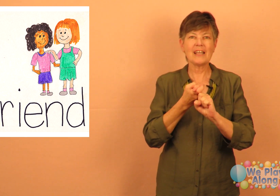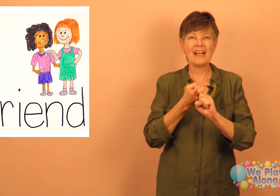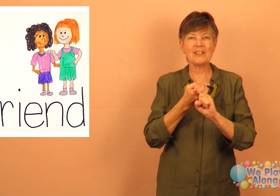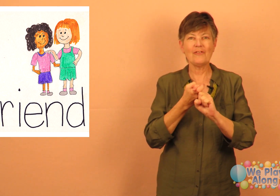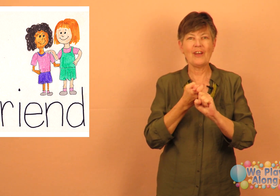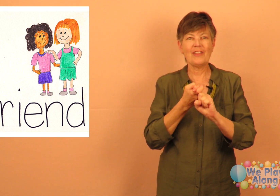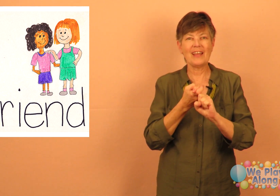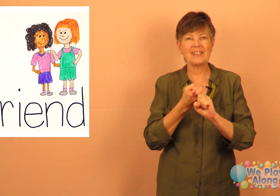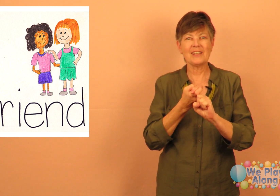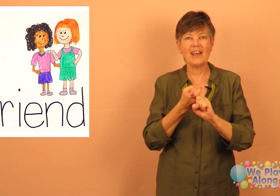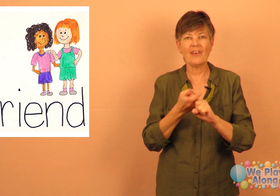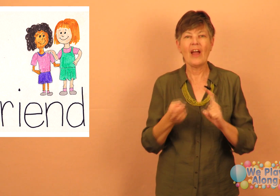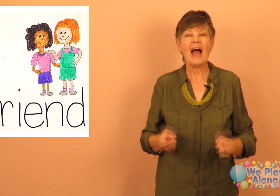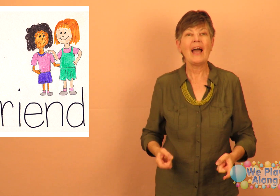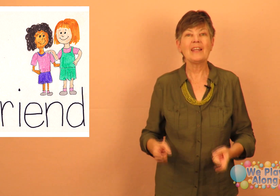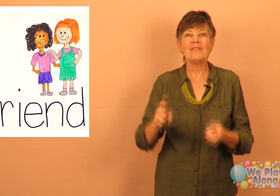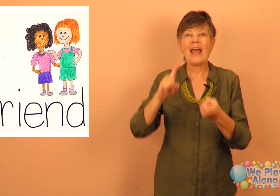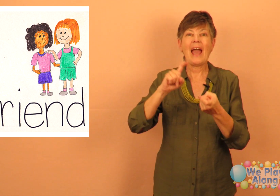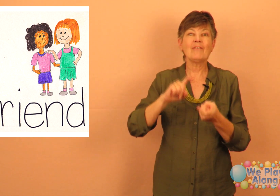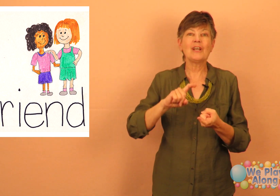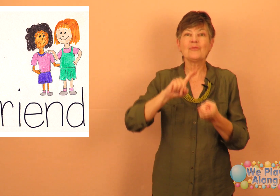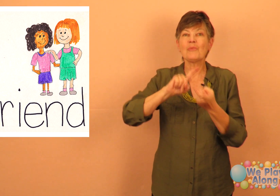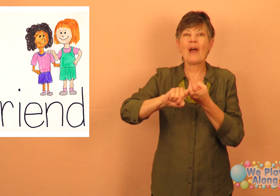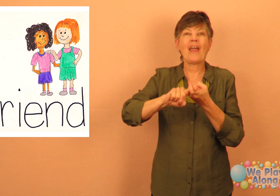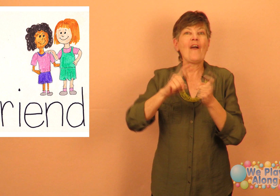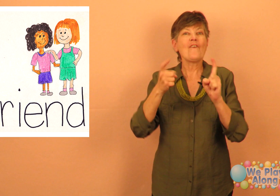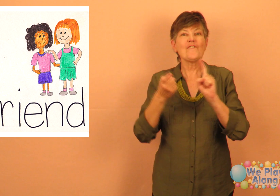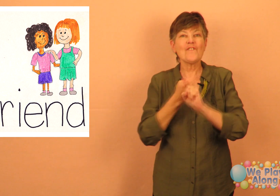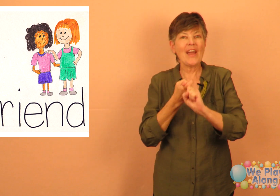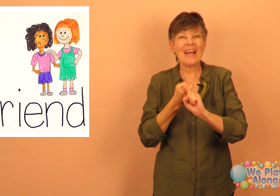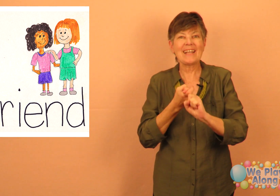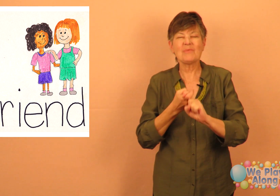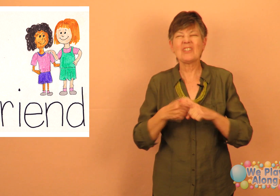kinds of fun things together I love to have lunch with my friend because we